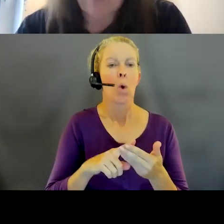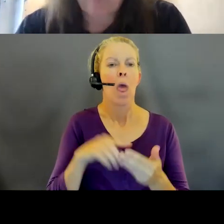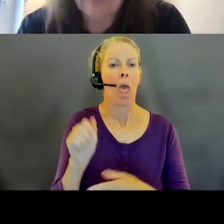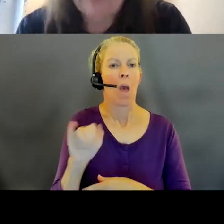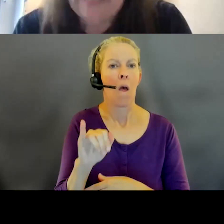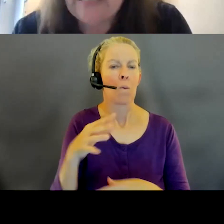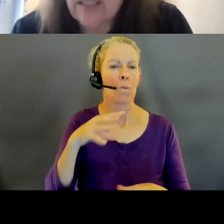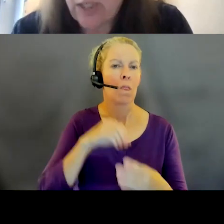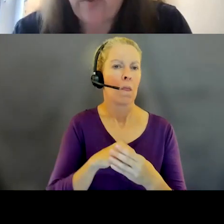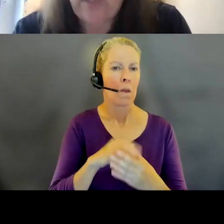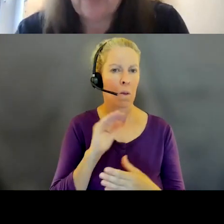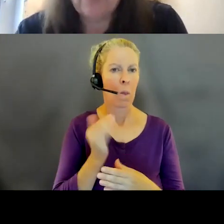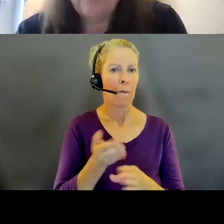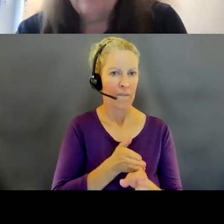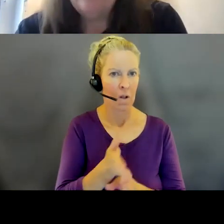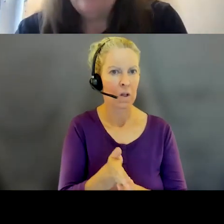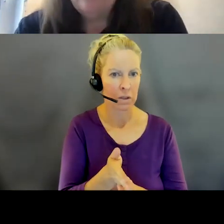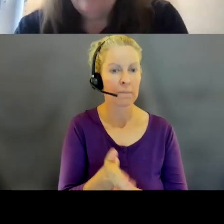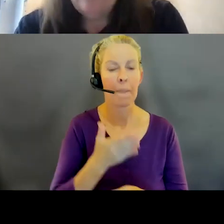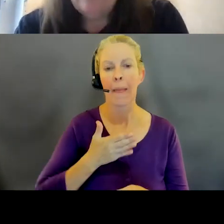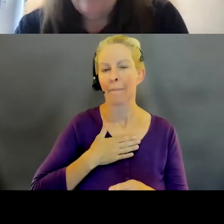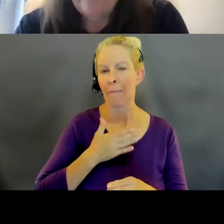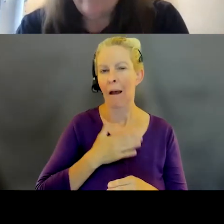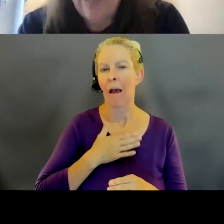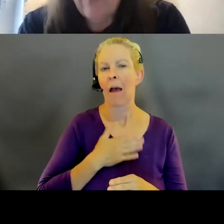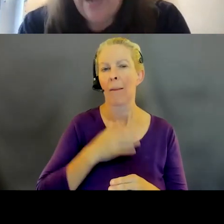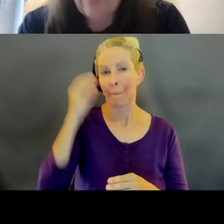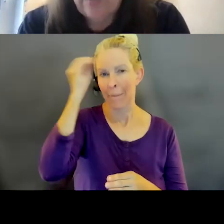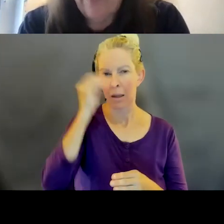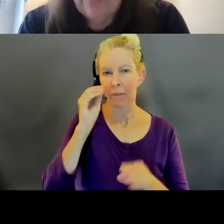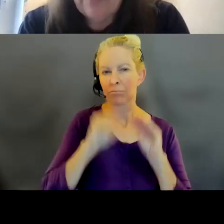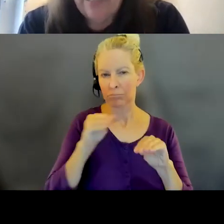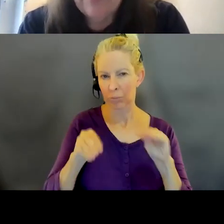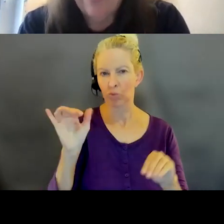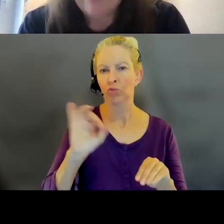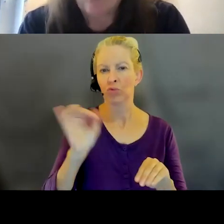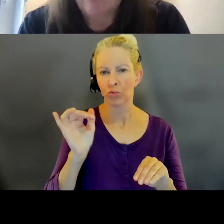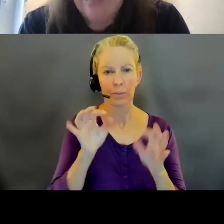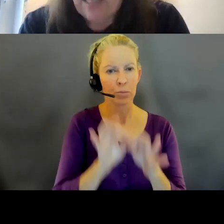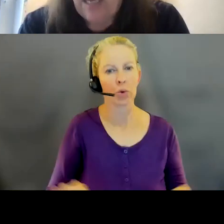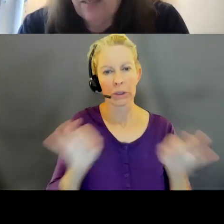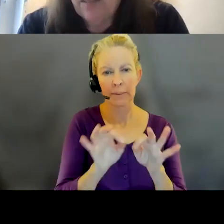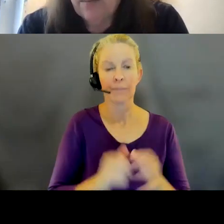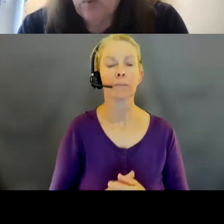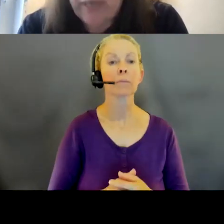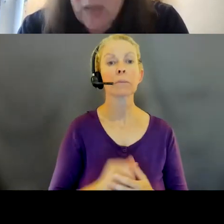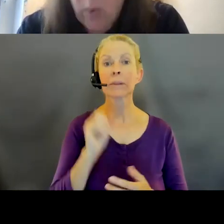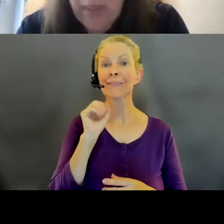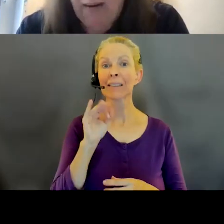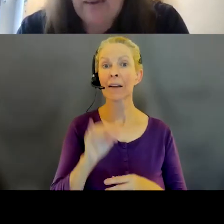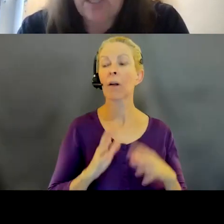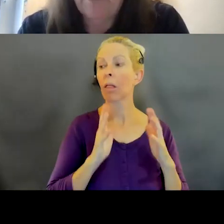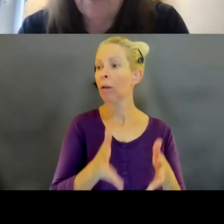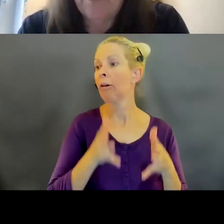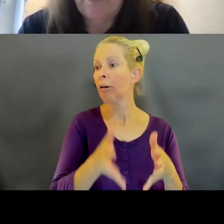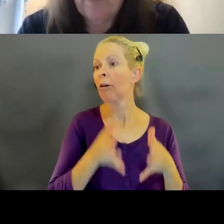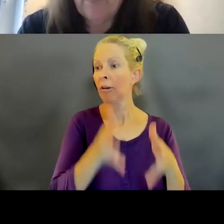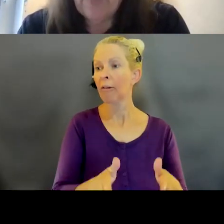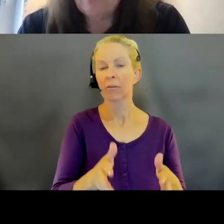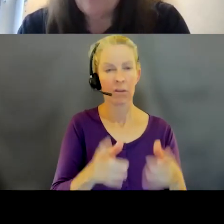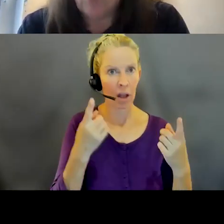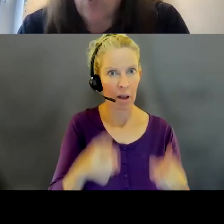how we need to do this. If we don't act on some of these things, there is risk. Risk without action.